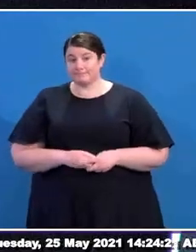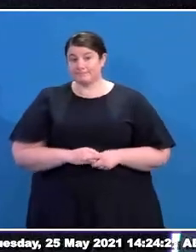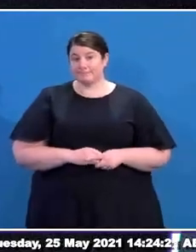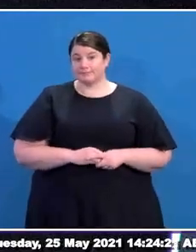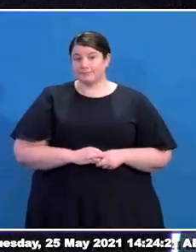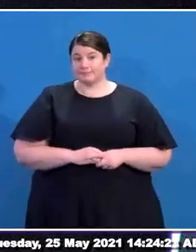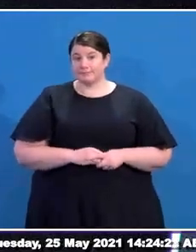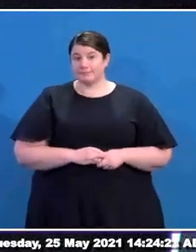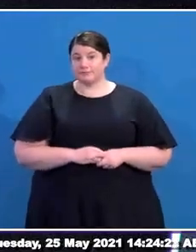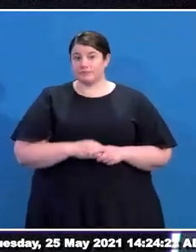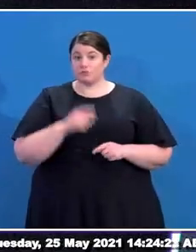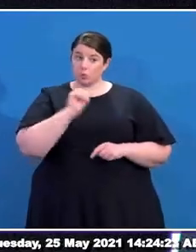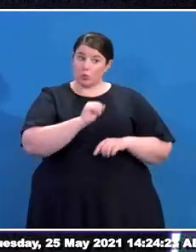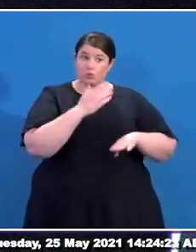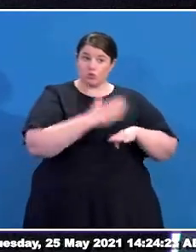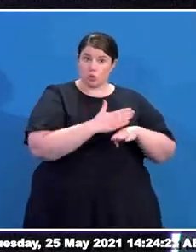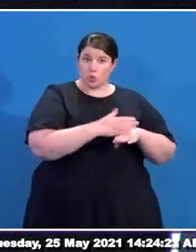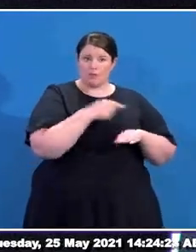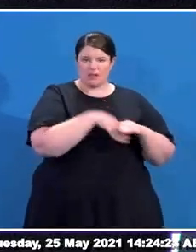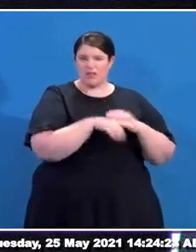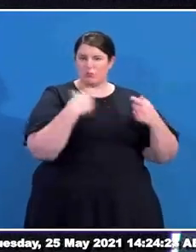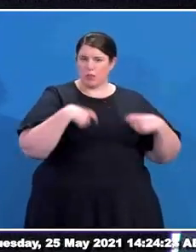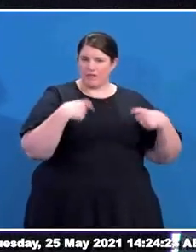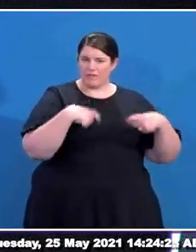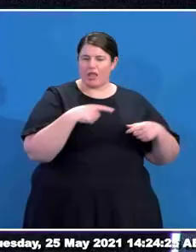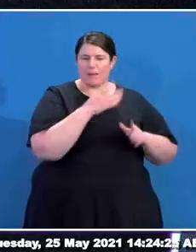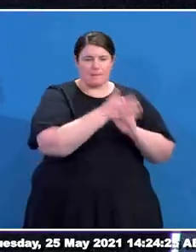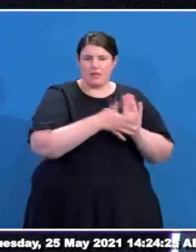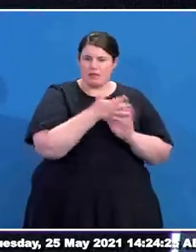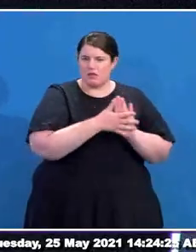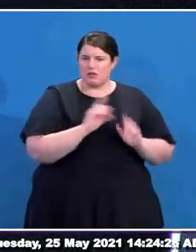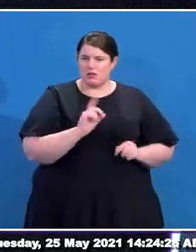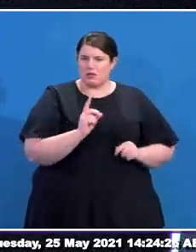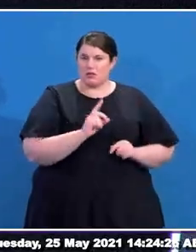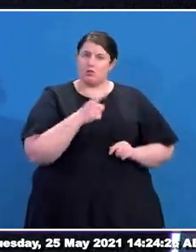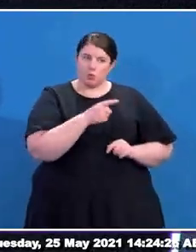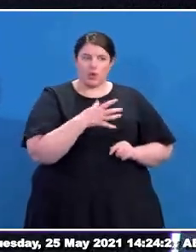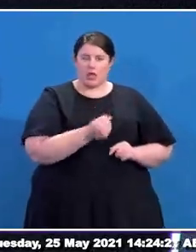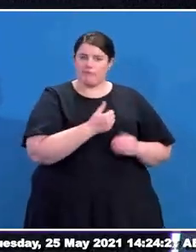The nature of that role meant that you had to have responsibility in a